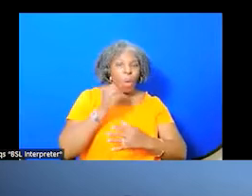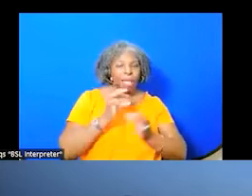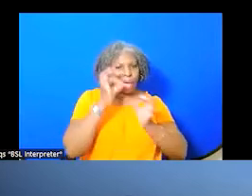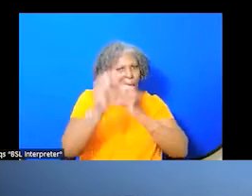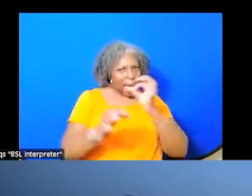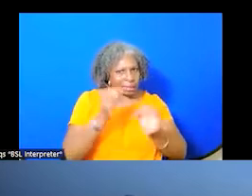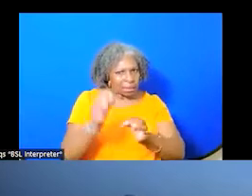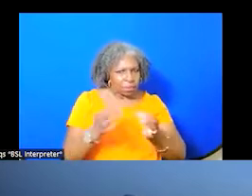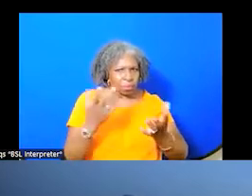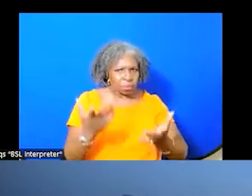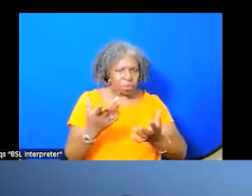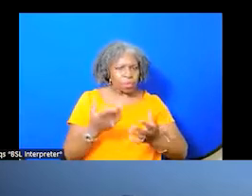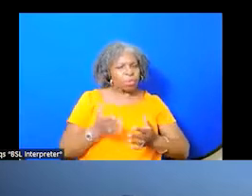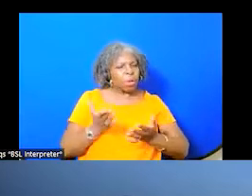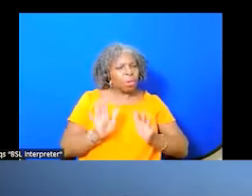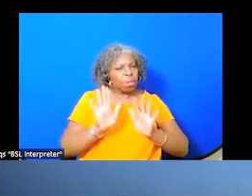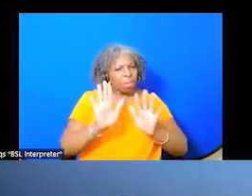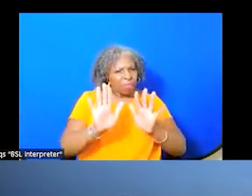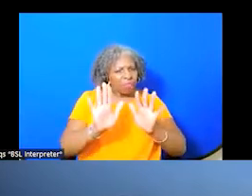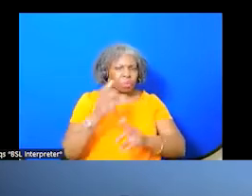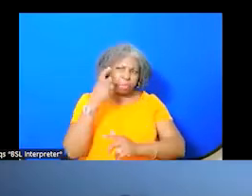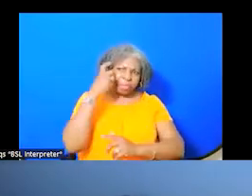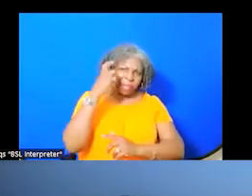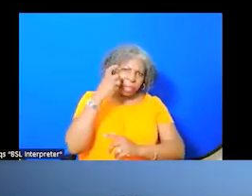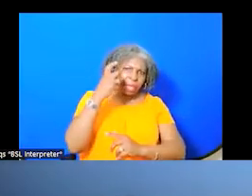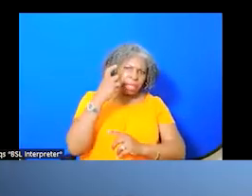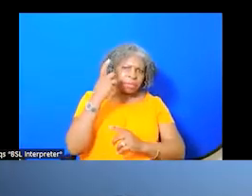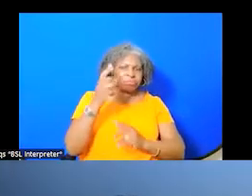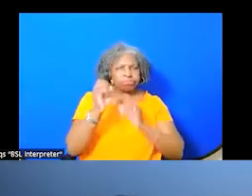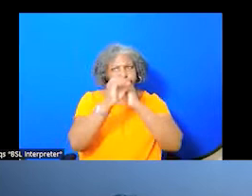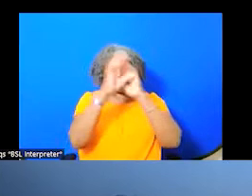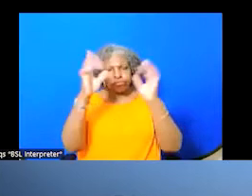So, I'll give you a few seconds to image a project that you'd like to think about.